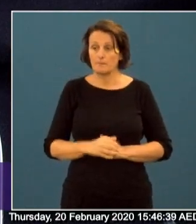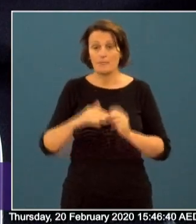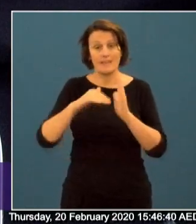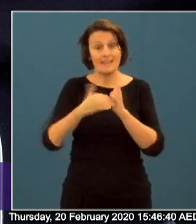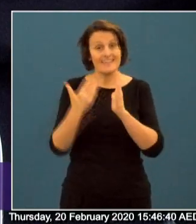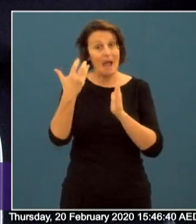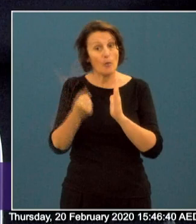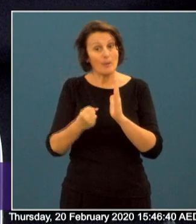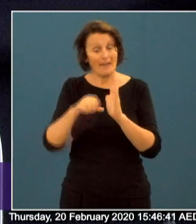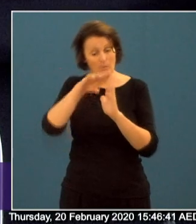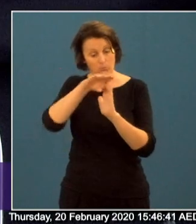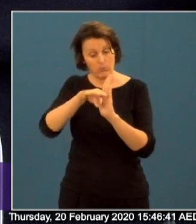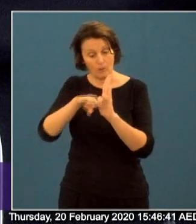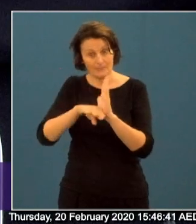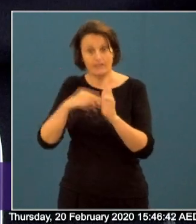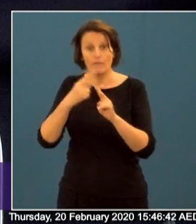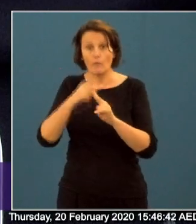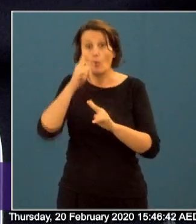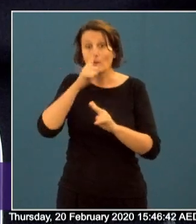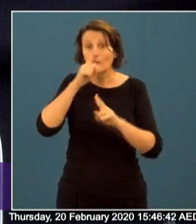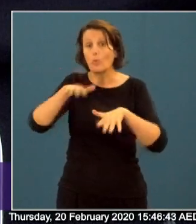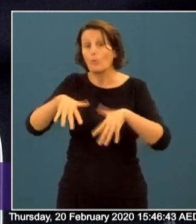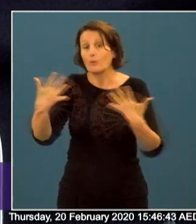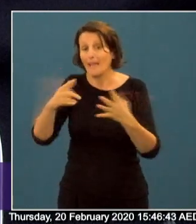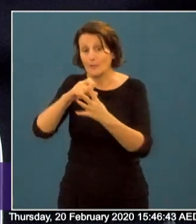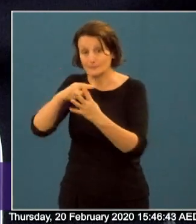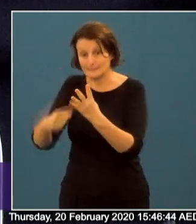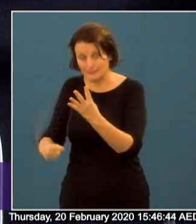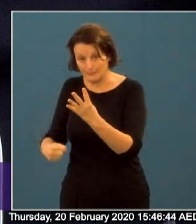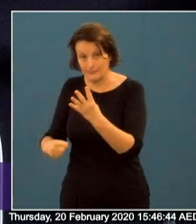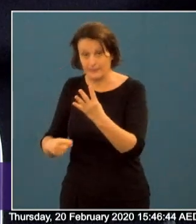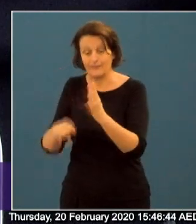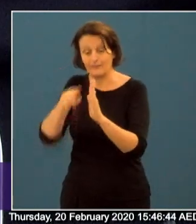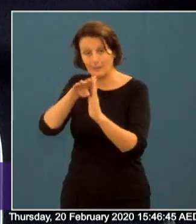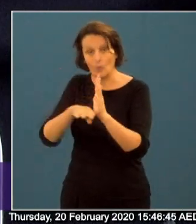of people with intellectual disability, such as strategies to address health inequities.